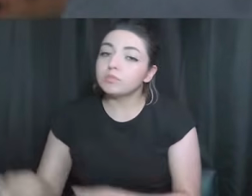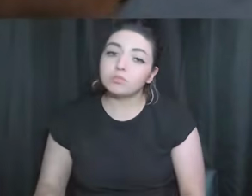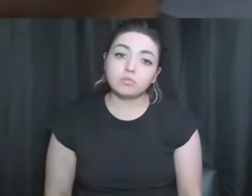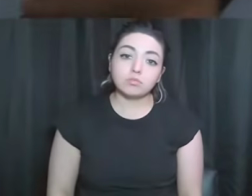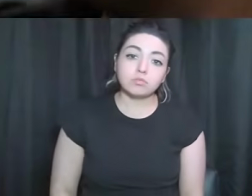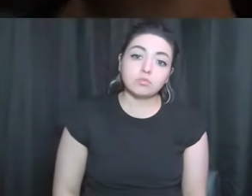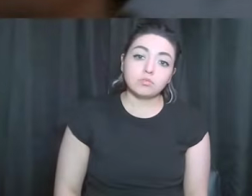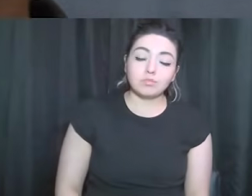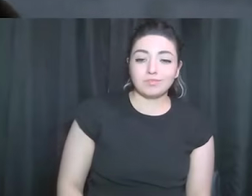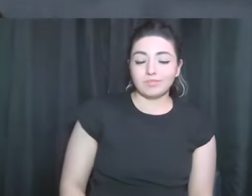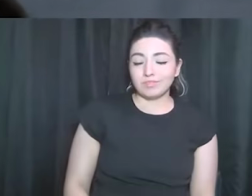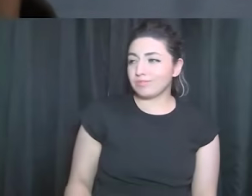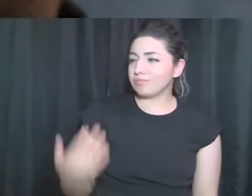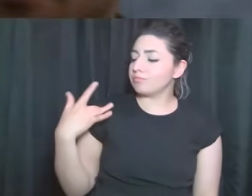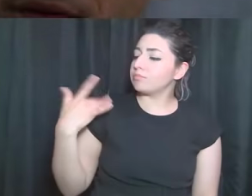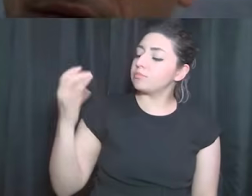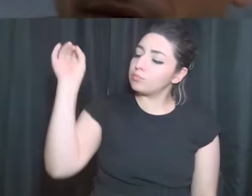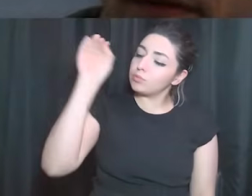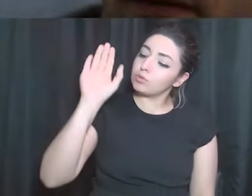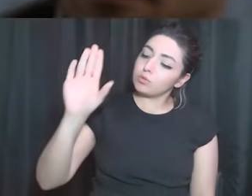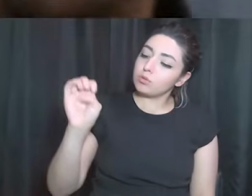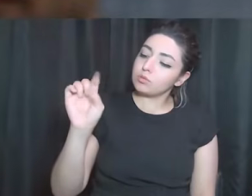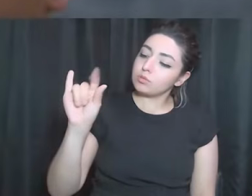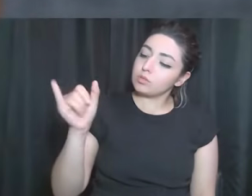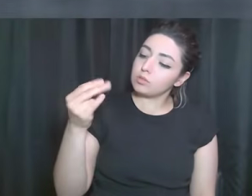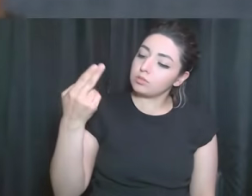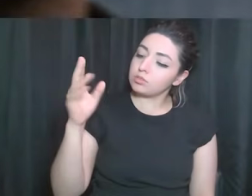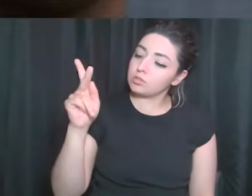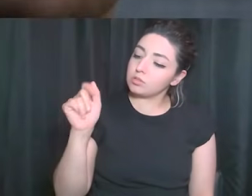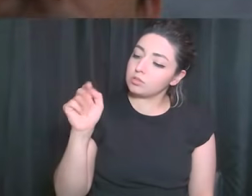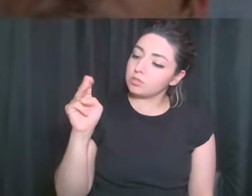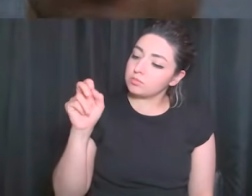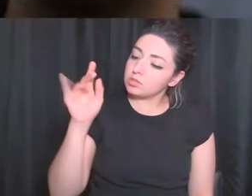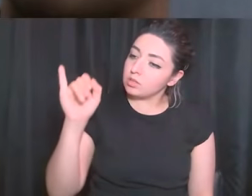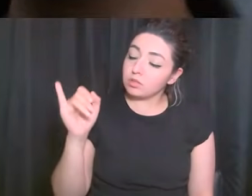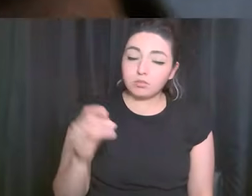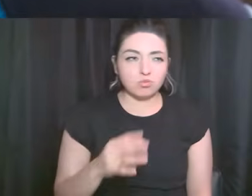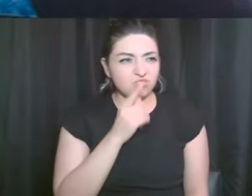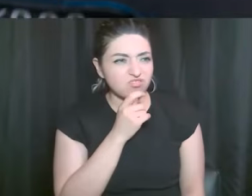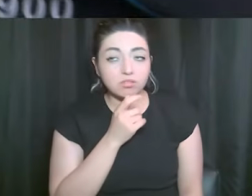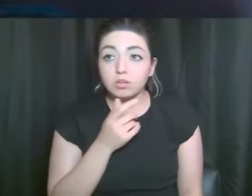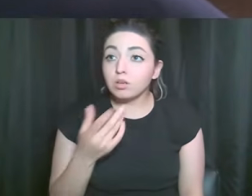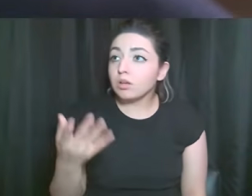Who? He invented androids. Were it not for him, I wouldn't exist. So what? You do exist.